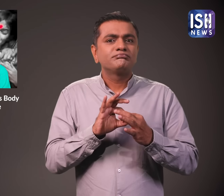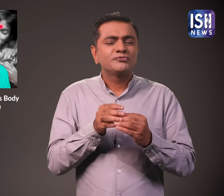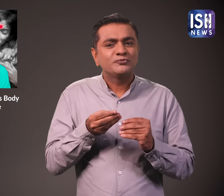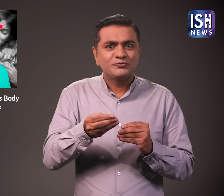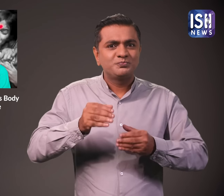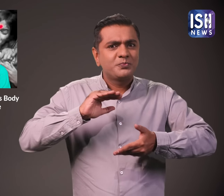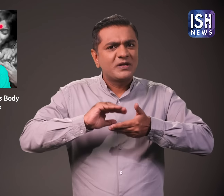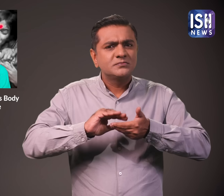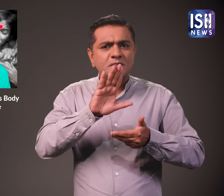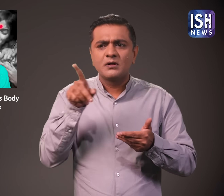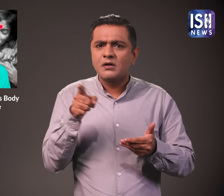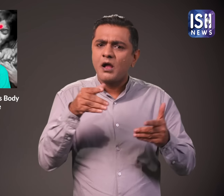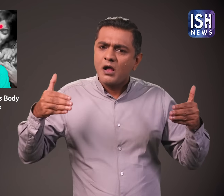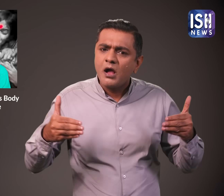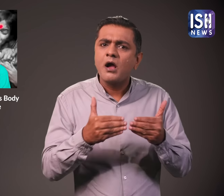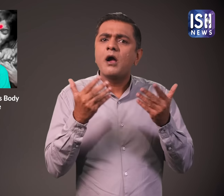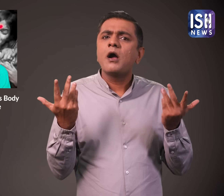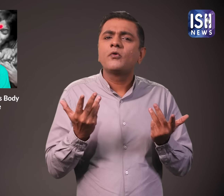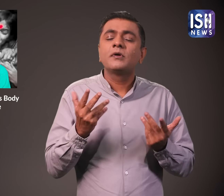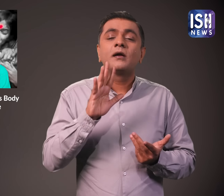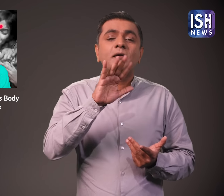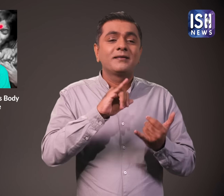They planned to get married very soon. But first, how did they meet?